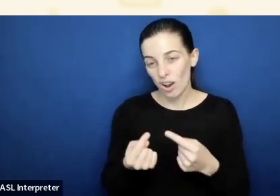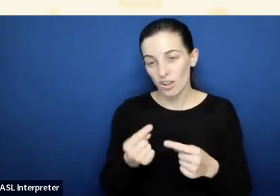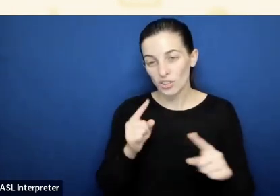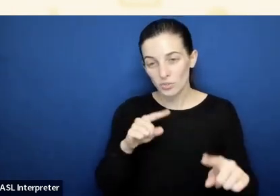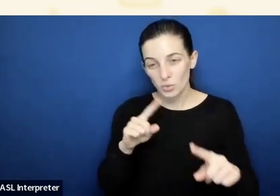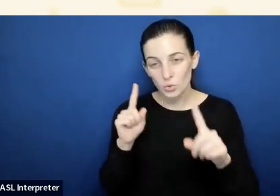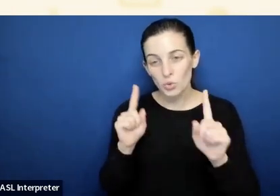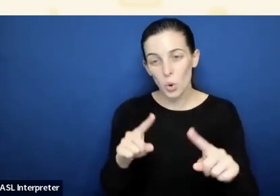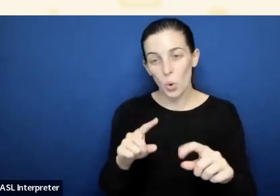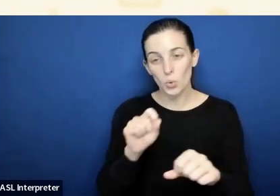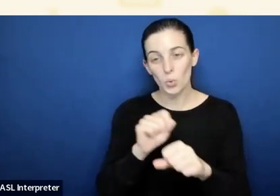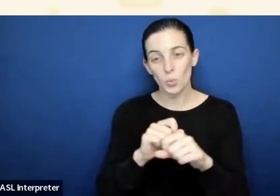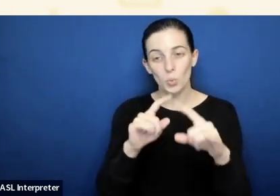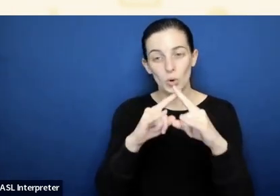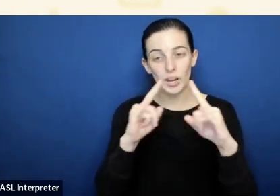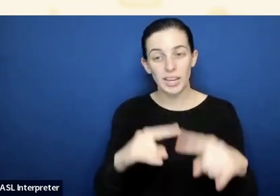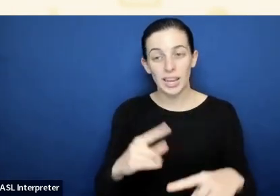because of my health conditions.